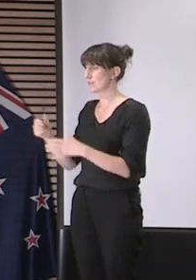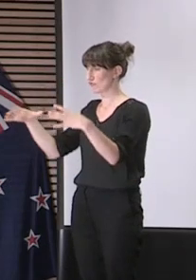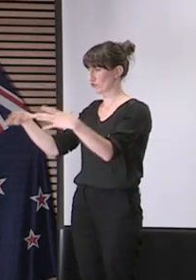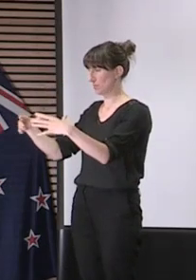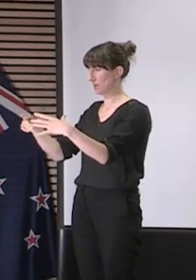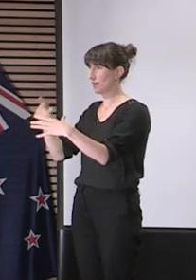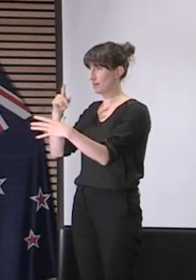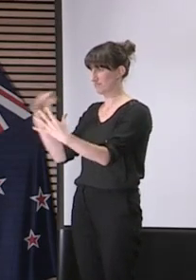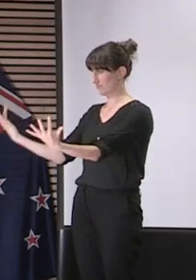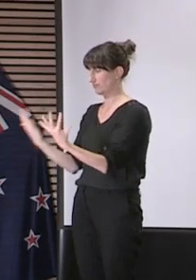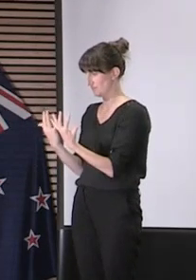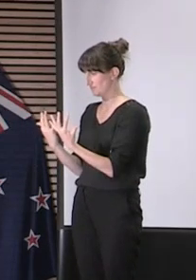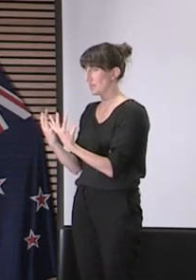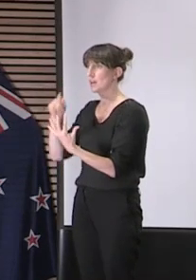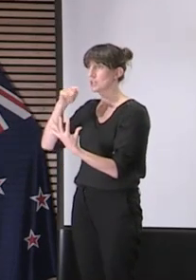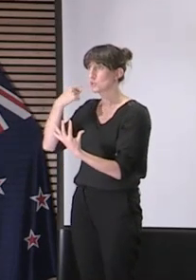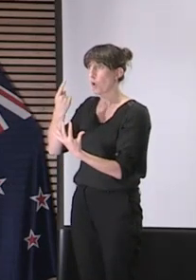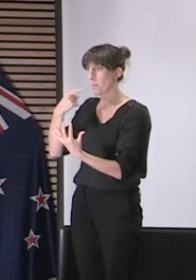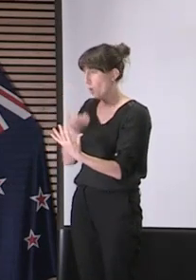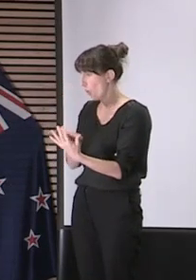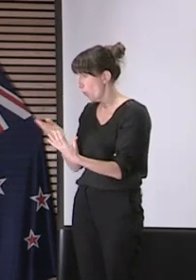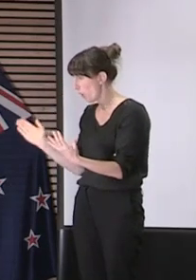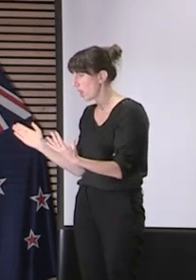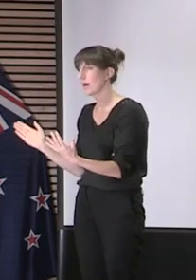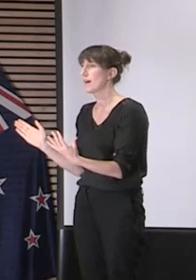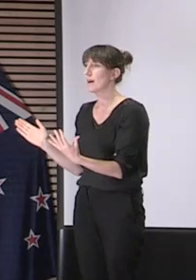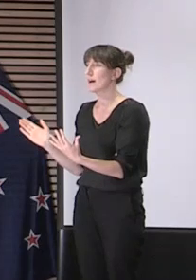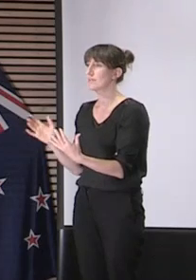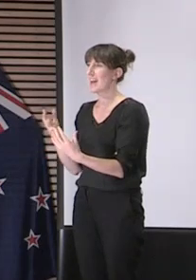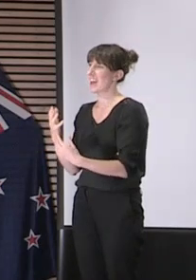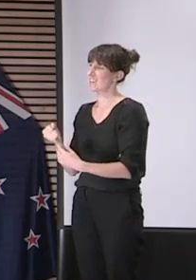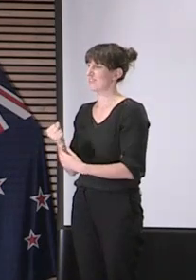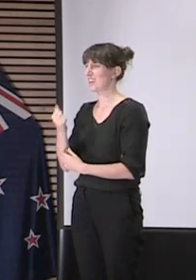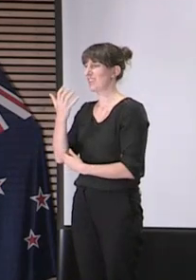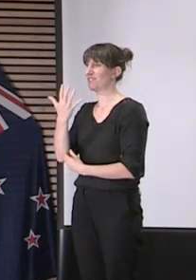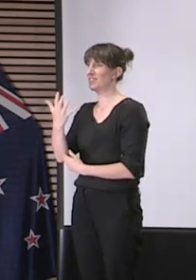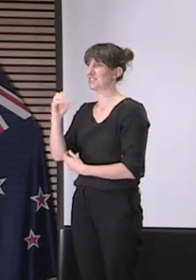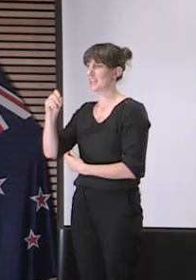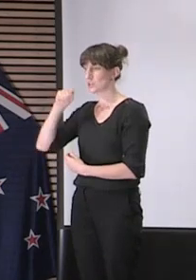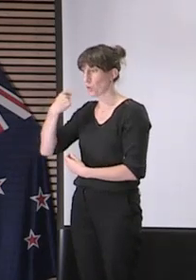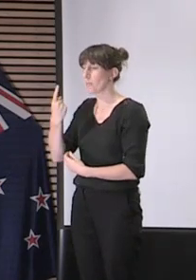approaching being used in Israel is they swab a group of people but instead of testing